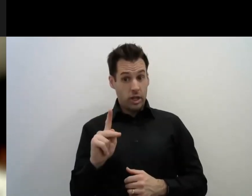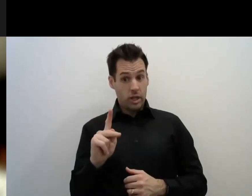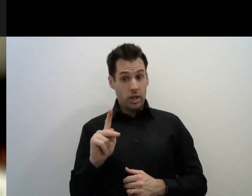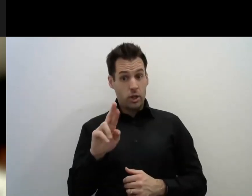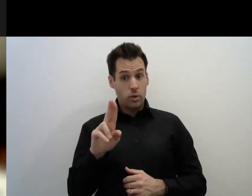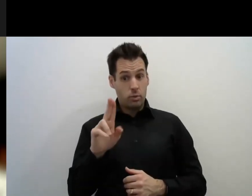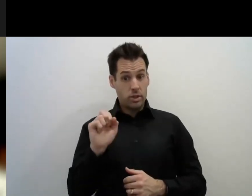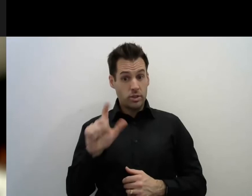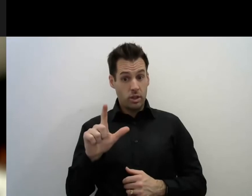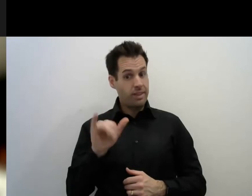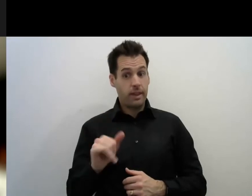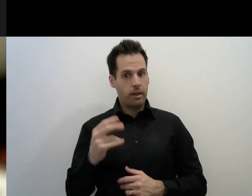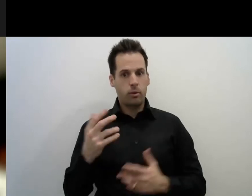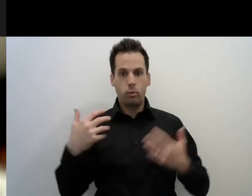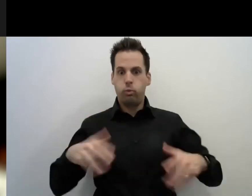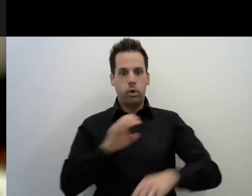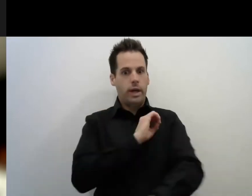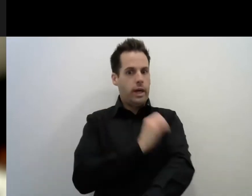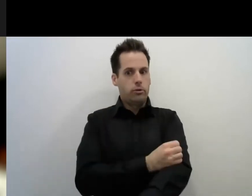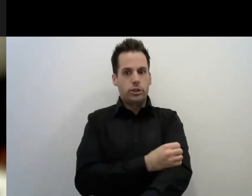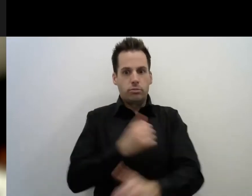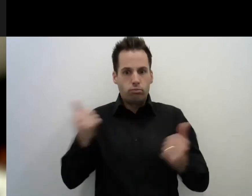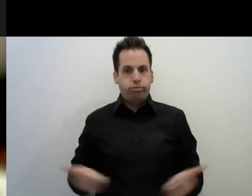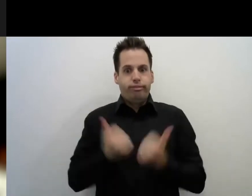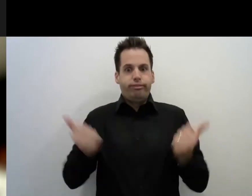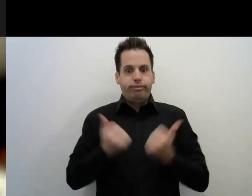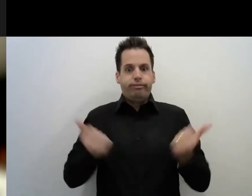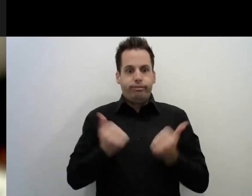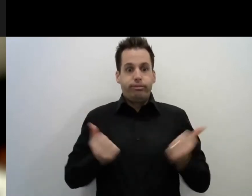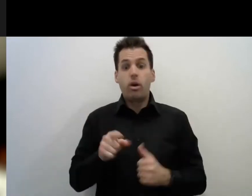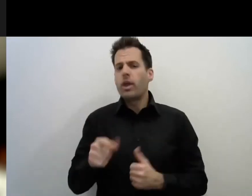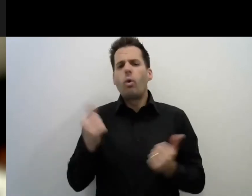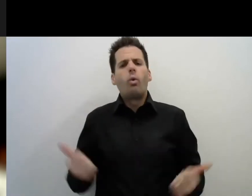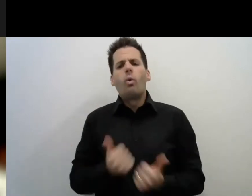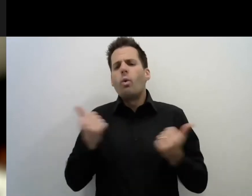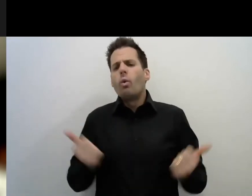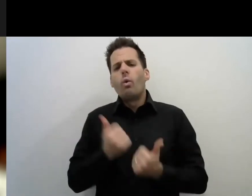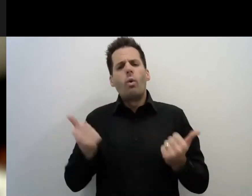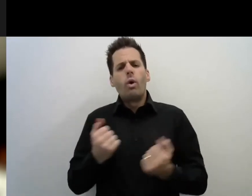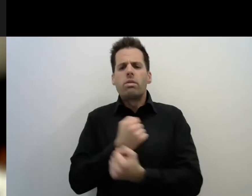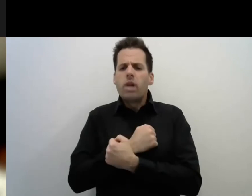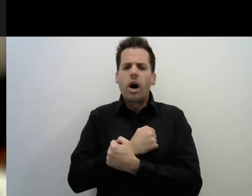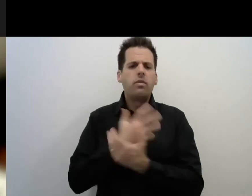they are extremely energetic they're very loving they always want to play they're yappy